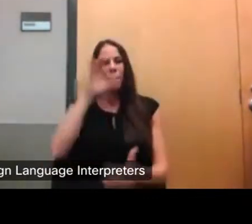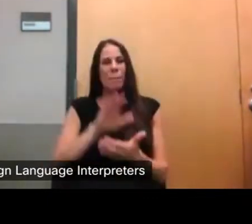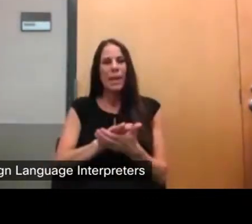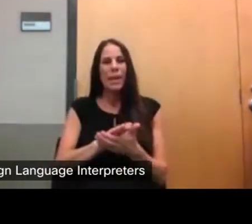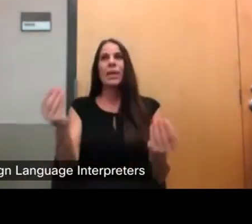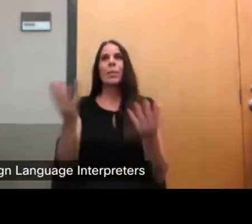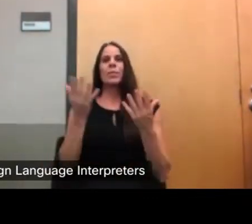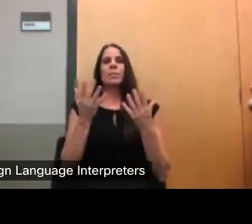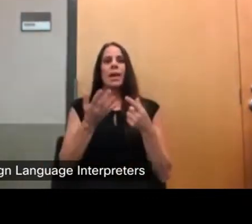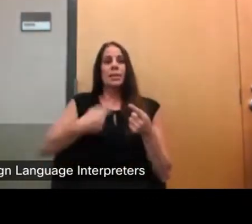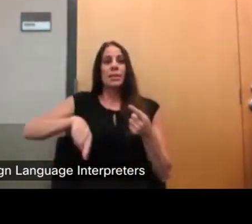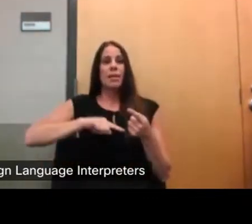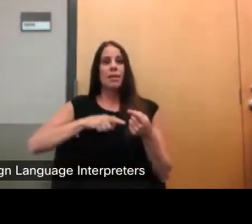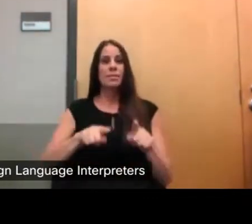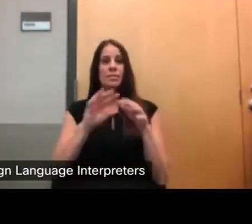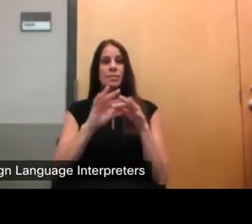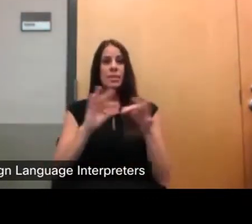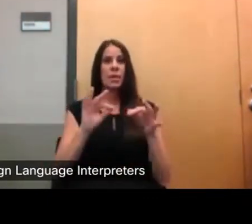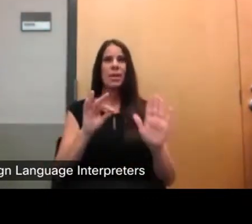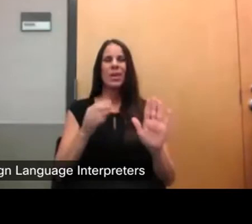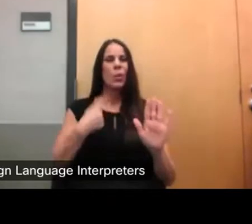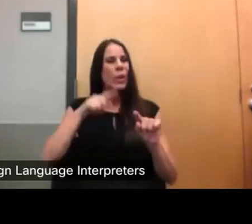And comments, they're important, we can't dispel everything because a lot of that has